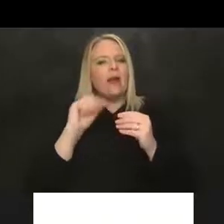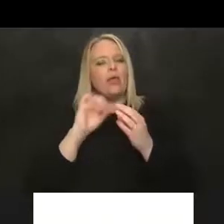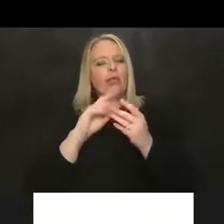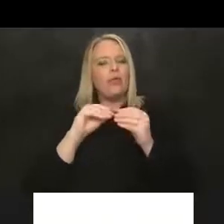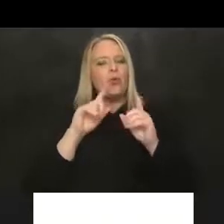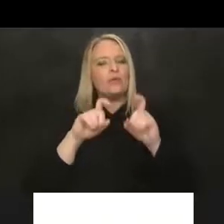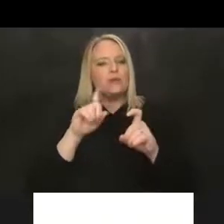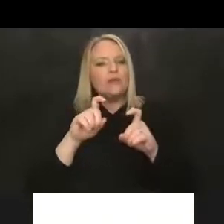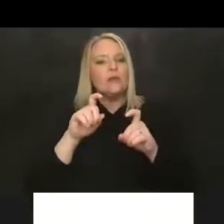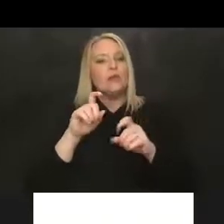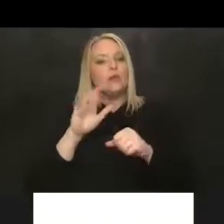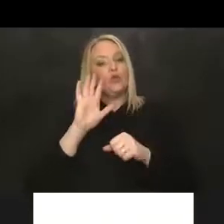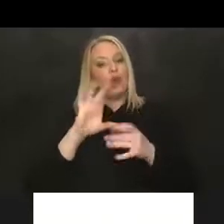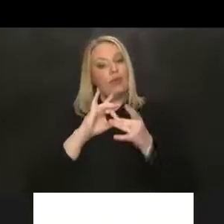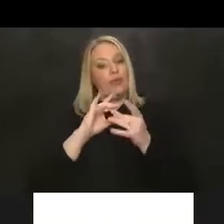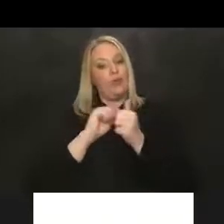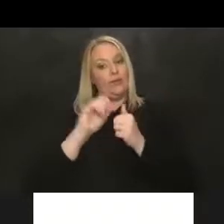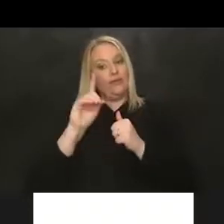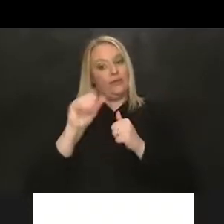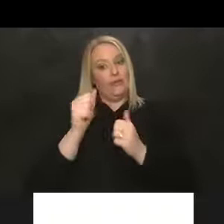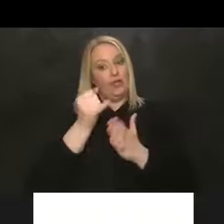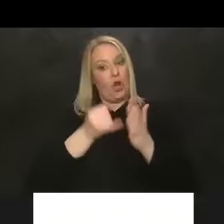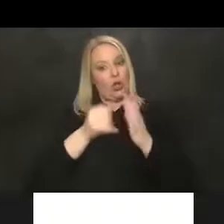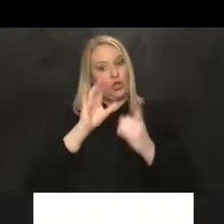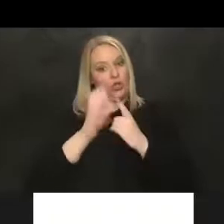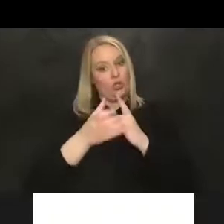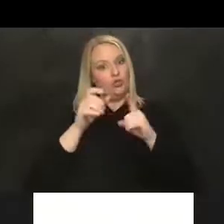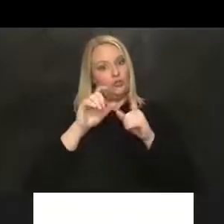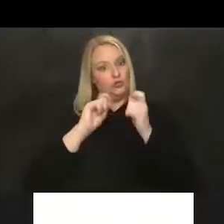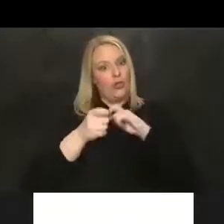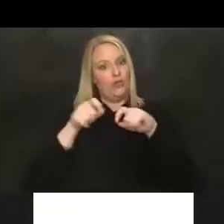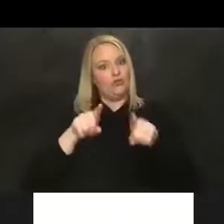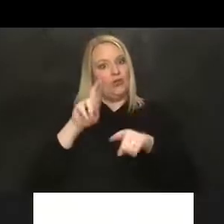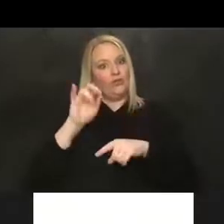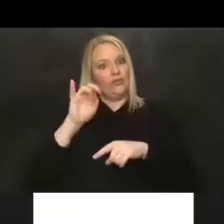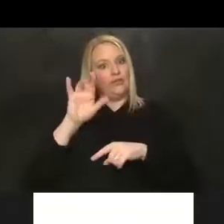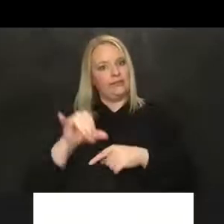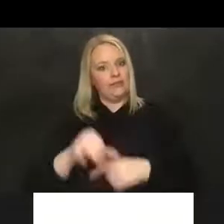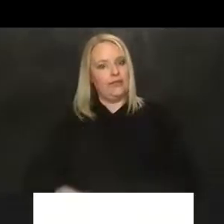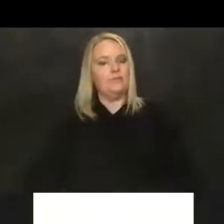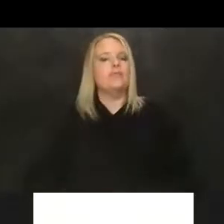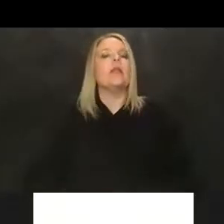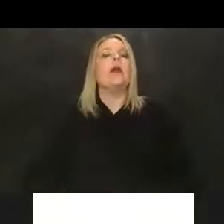your relationship to disability art and culture changed during this residency? yeah it's-